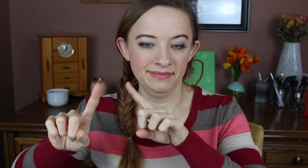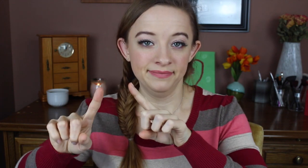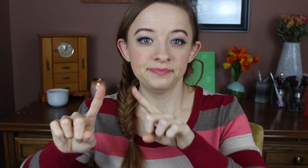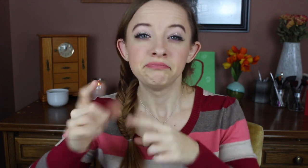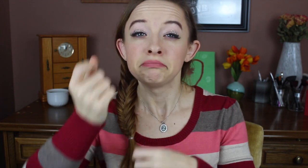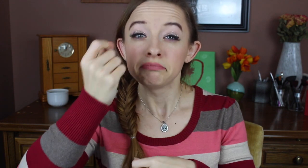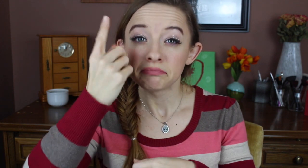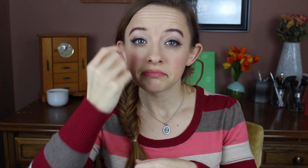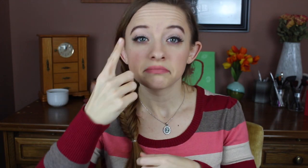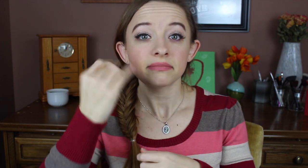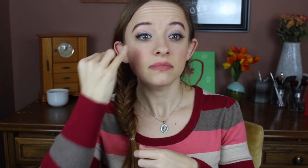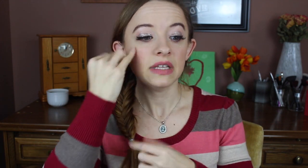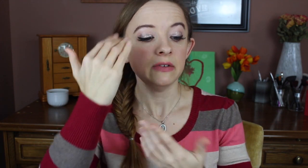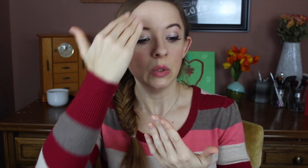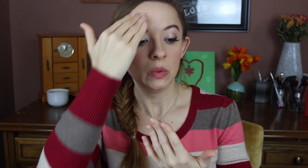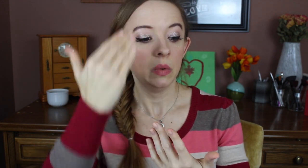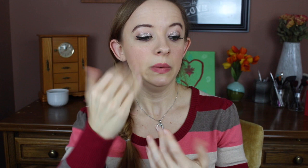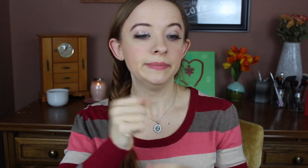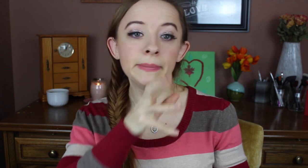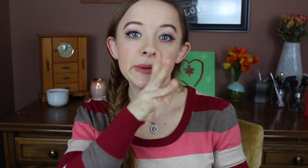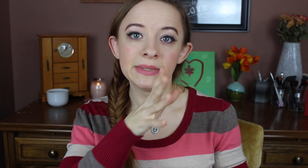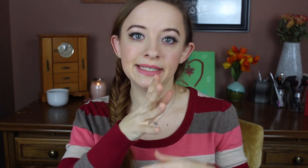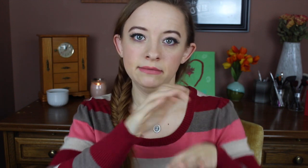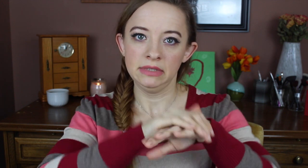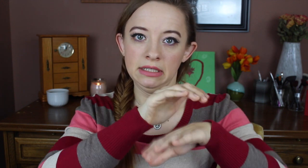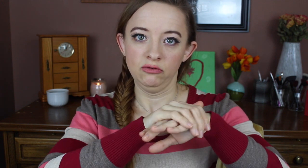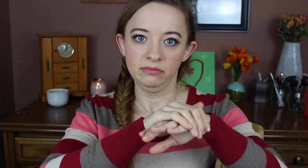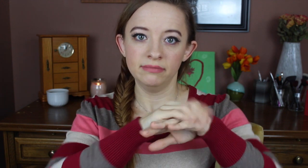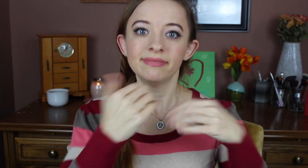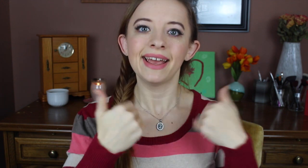area could have different sign languages. So you know